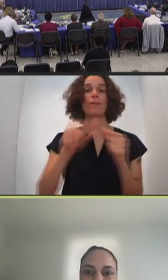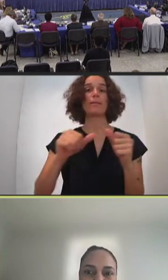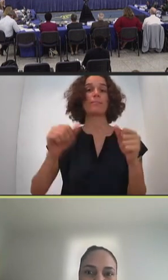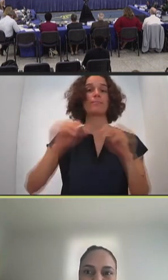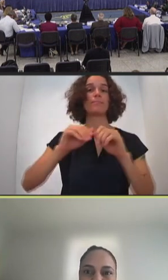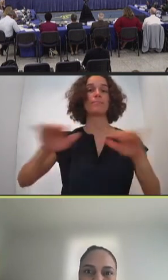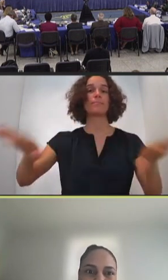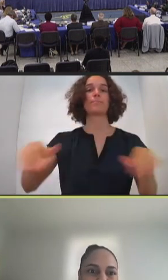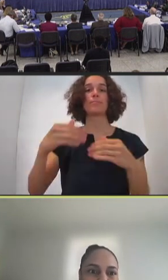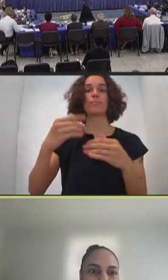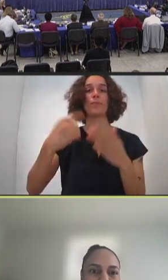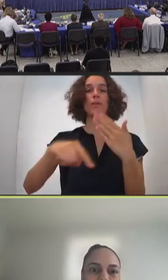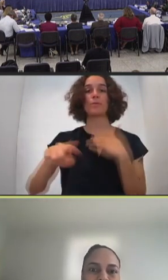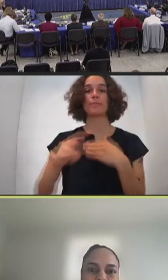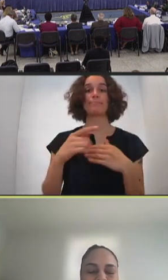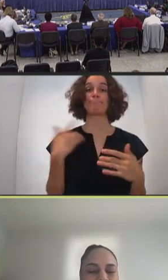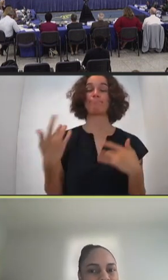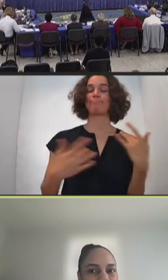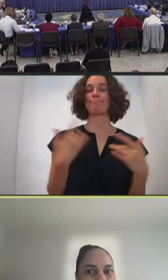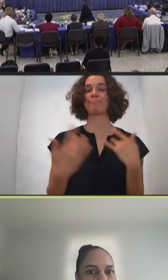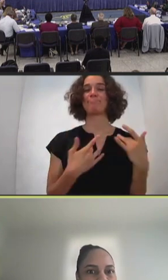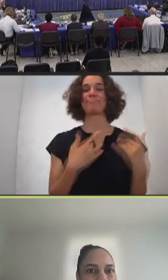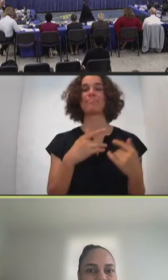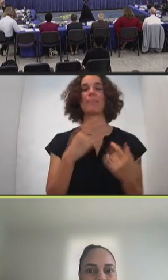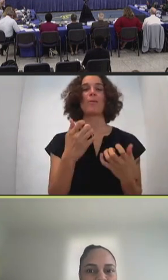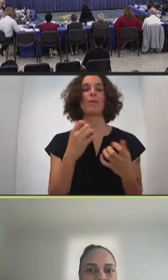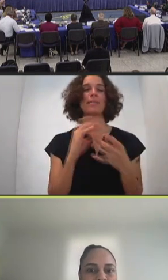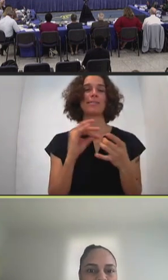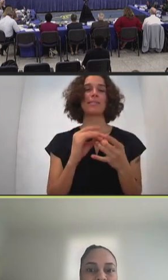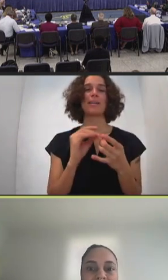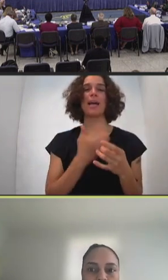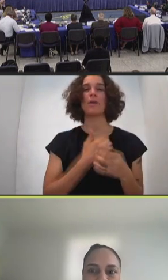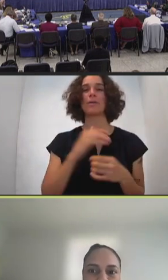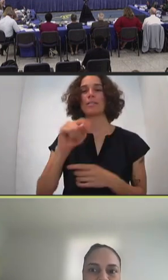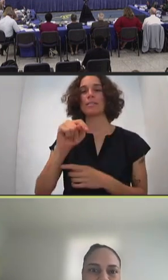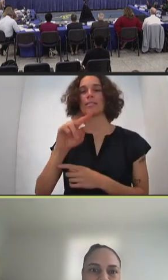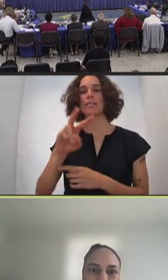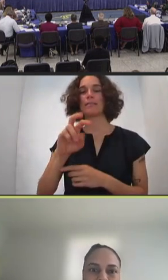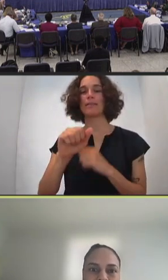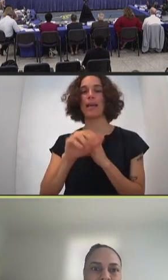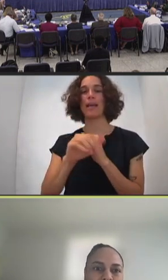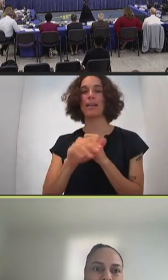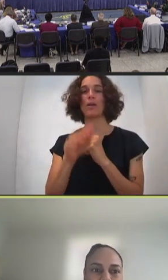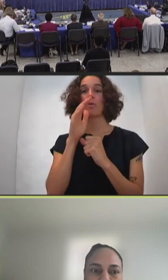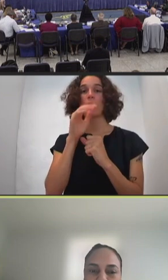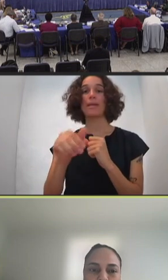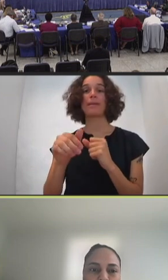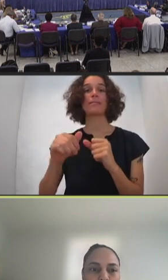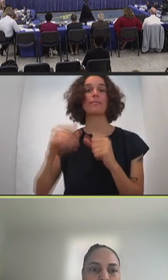actually should say that our TV ad is launching during the Emmys on Sunday. So, if any of you are